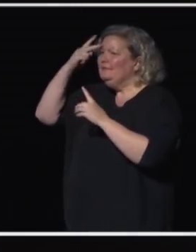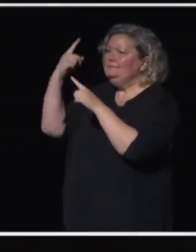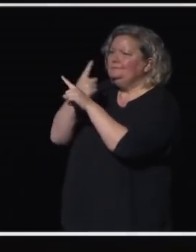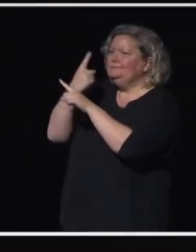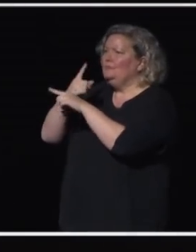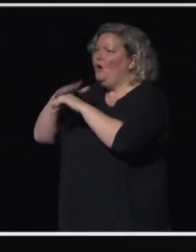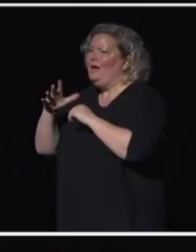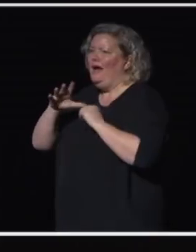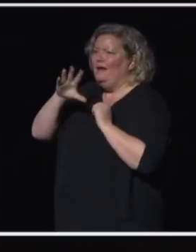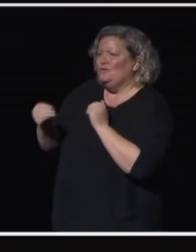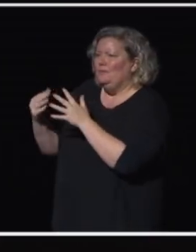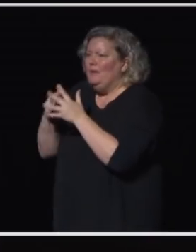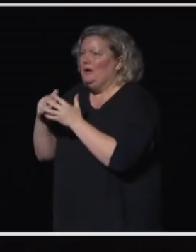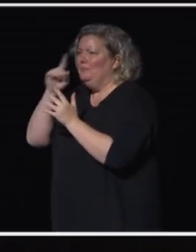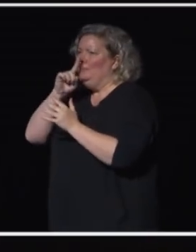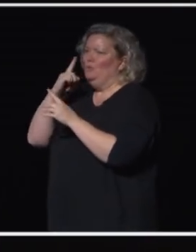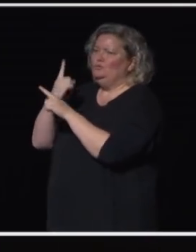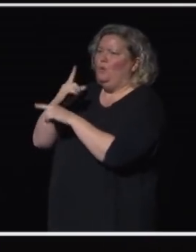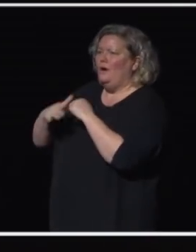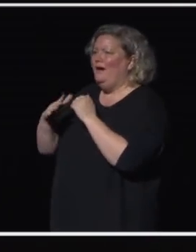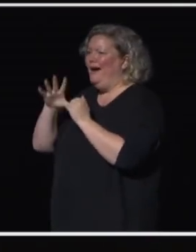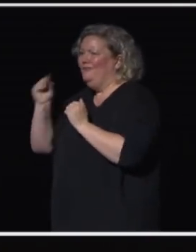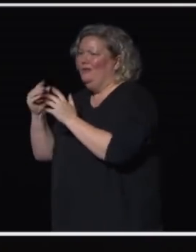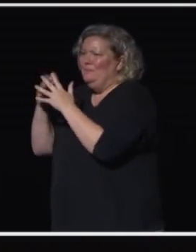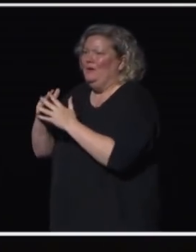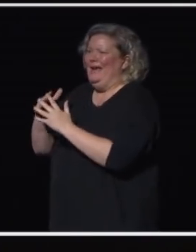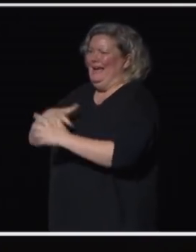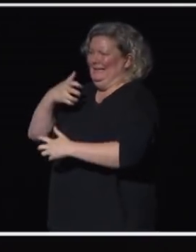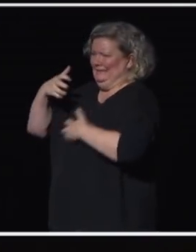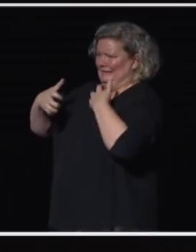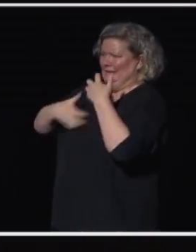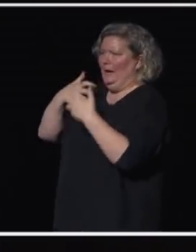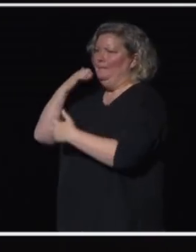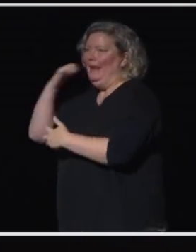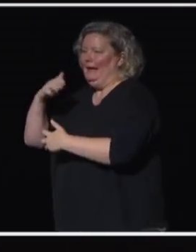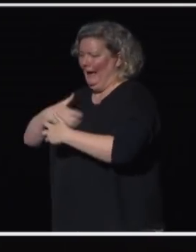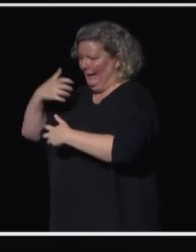about African American anger, black anger, and there is not enough about black fear.